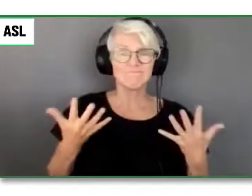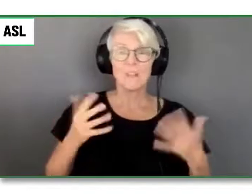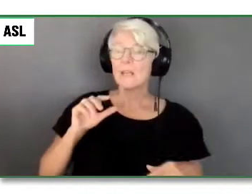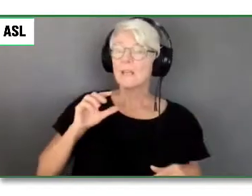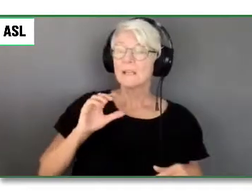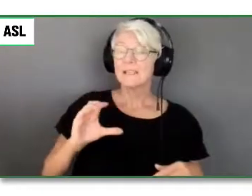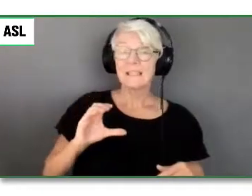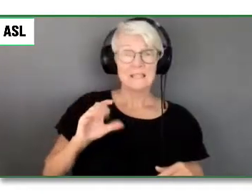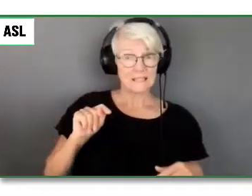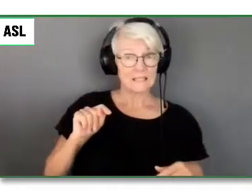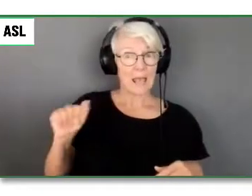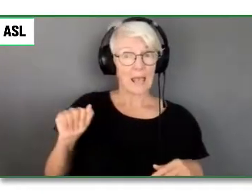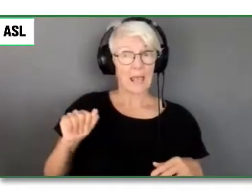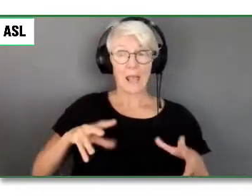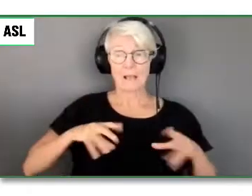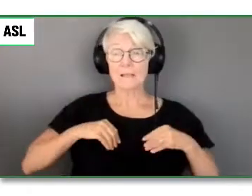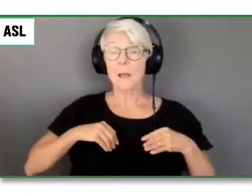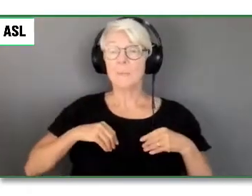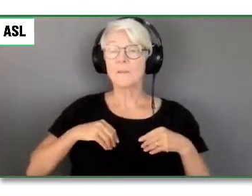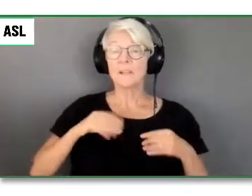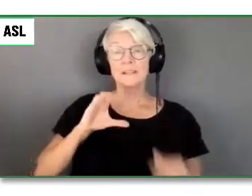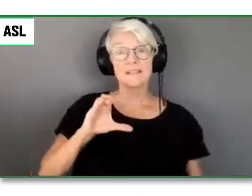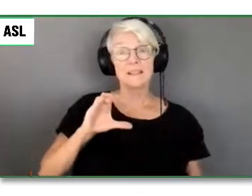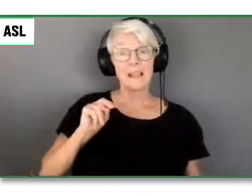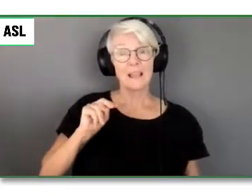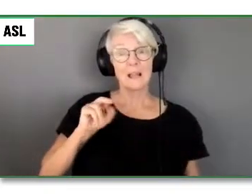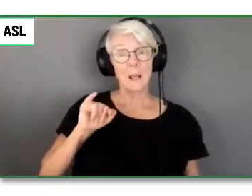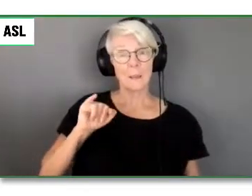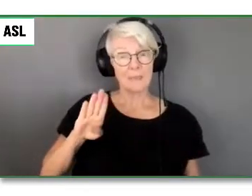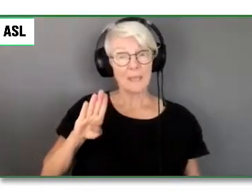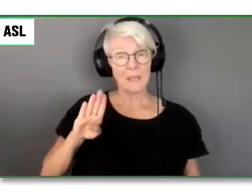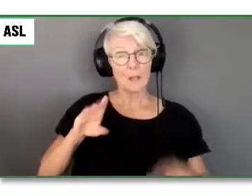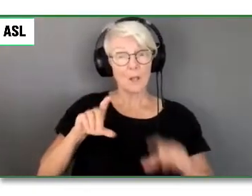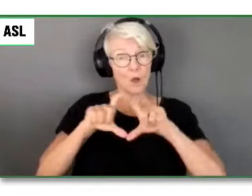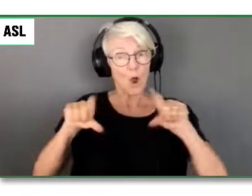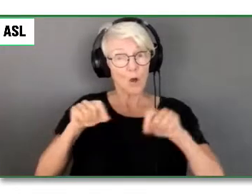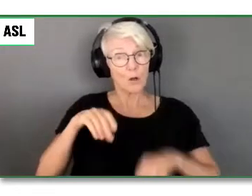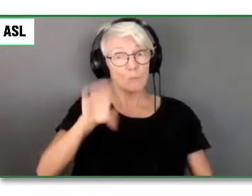Canadian National Institute for the Blind membership card